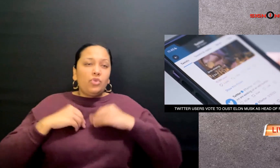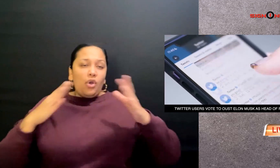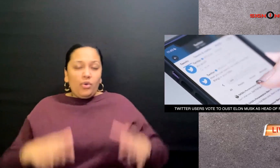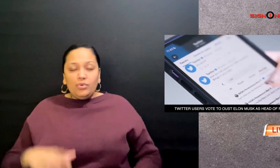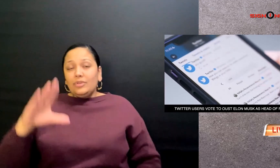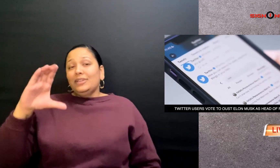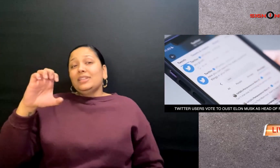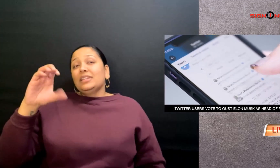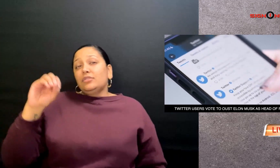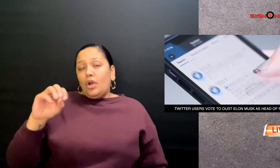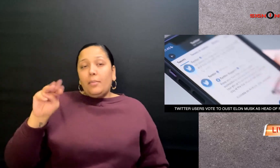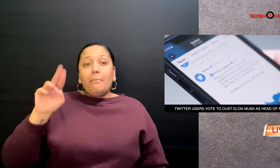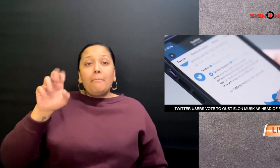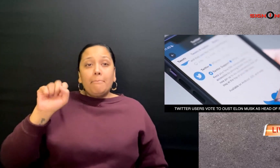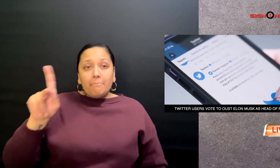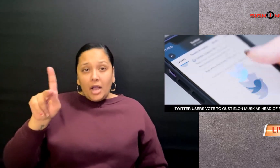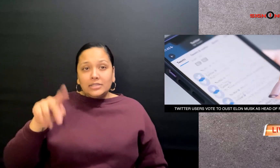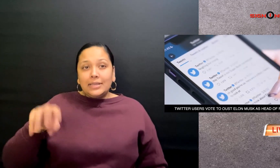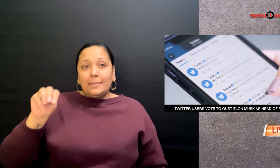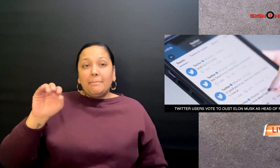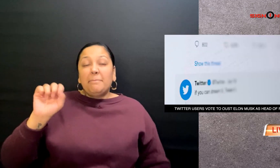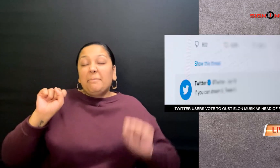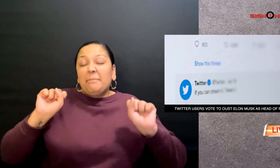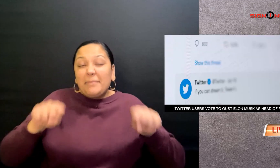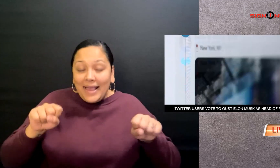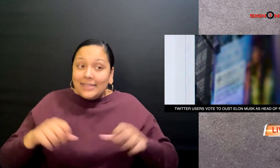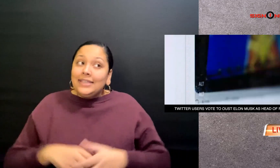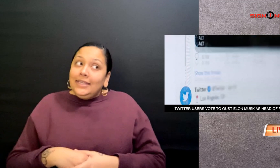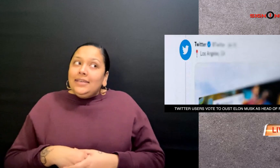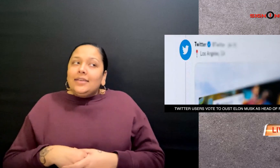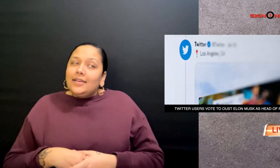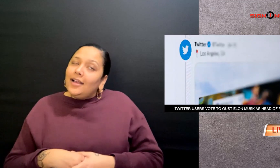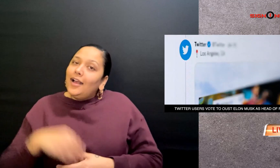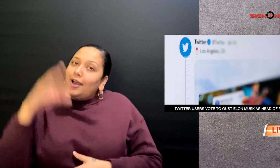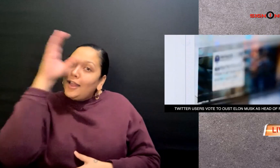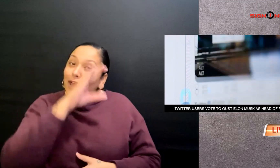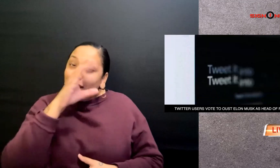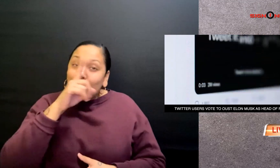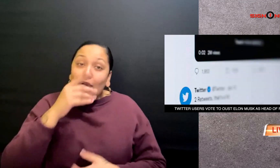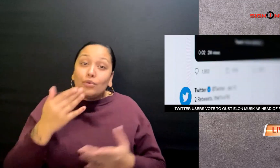twitter owner and CEO Elon Musk might have to look for new job